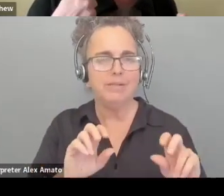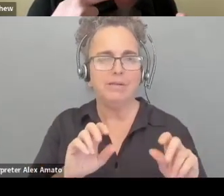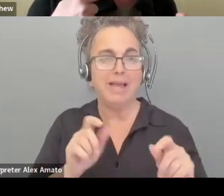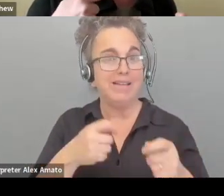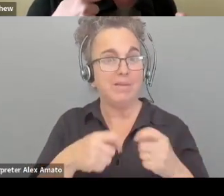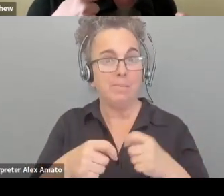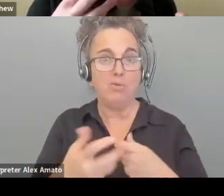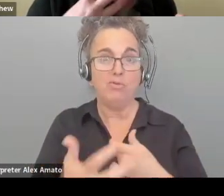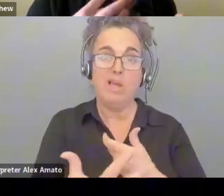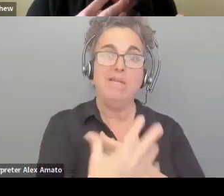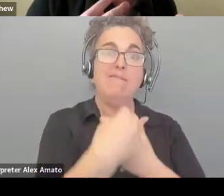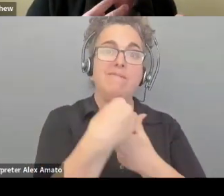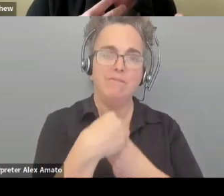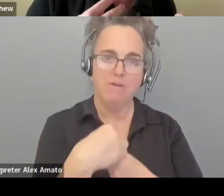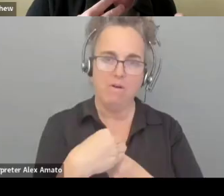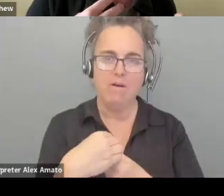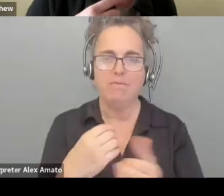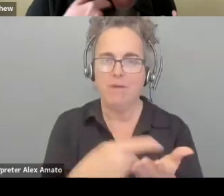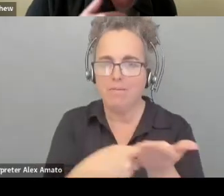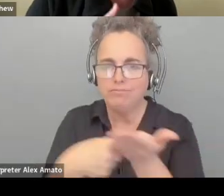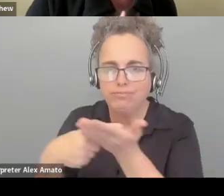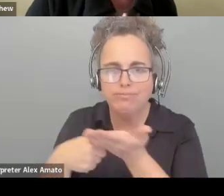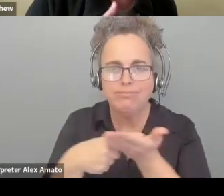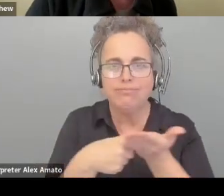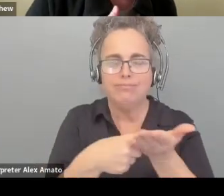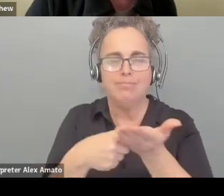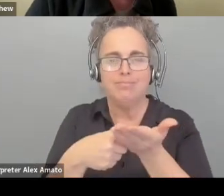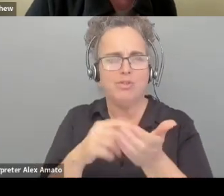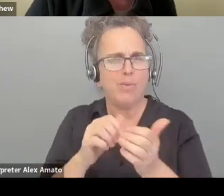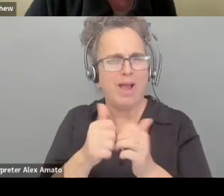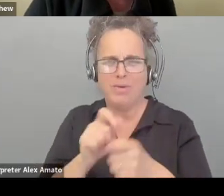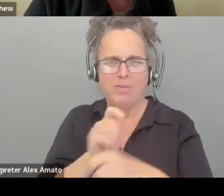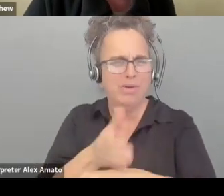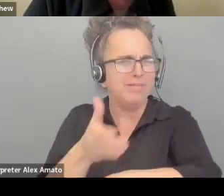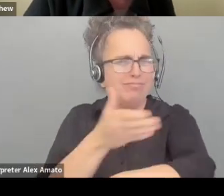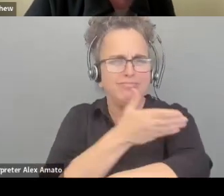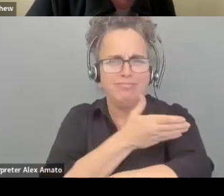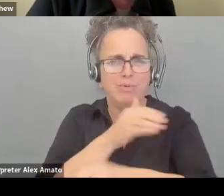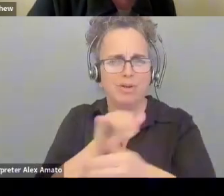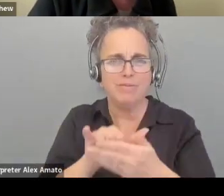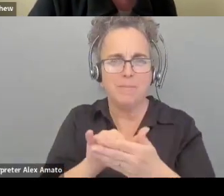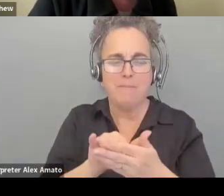So how do we rehabilitate this? And checklists become really insulting when it's also used